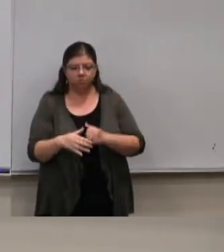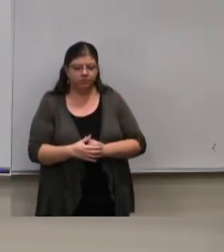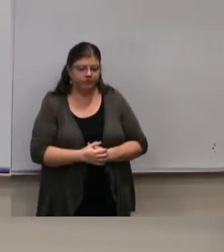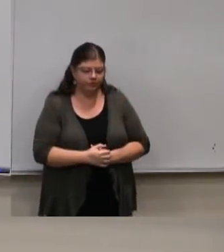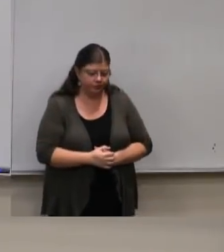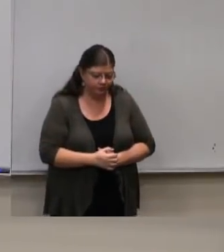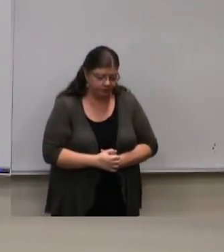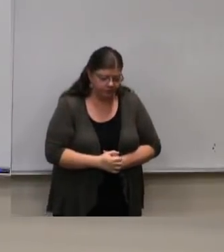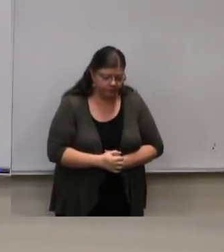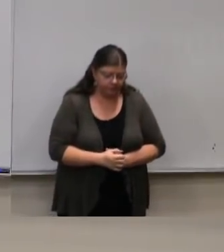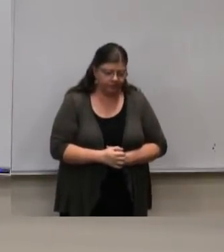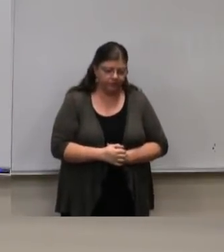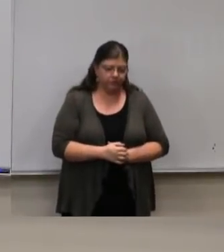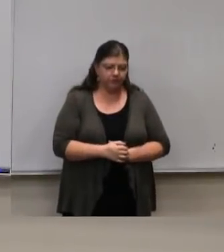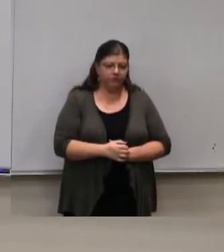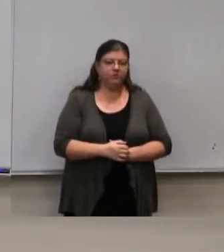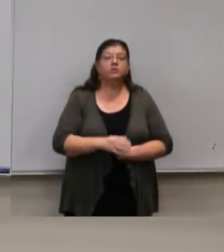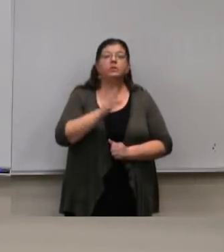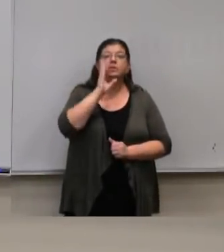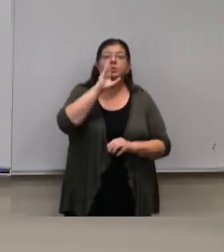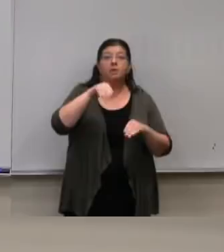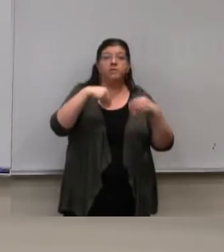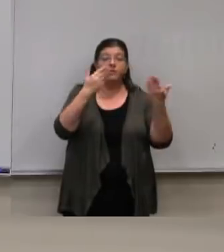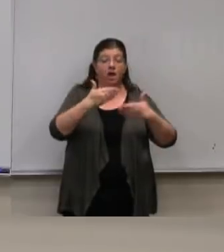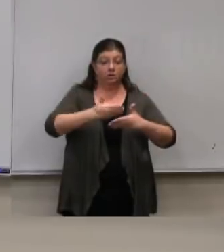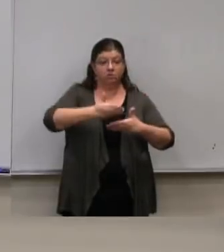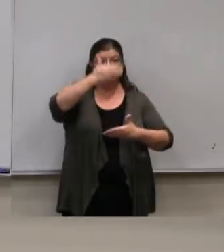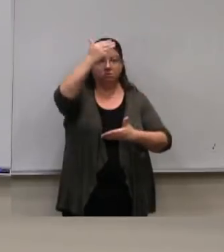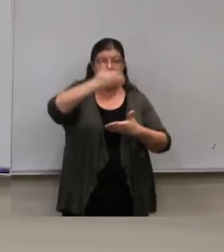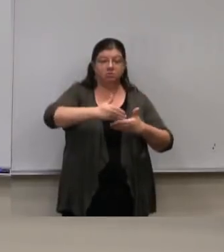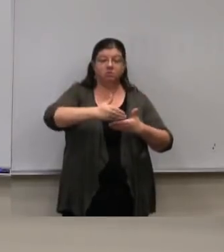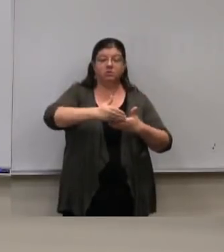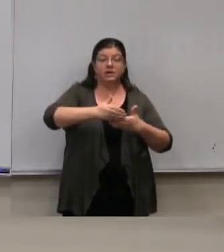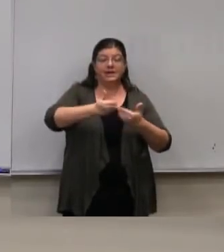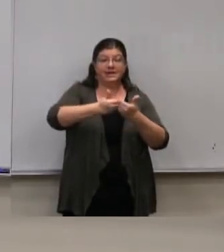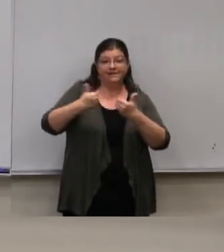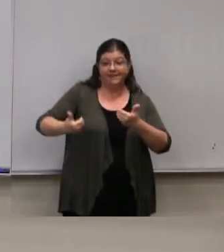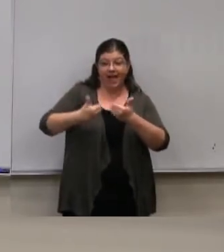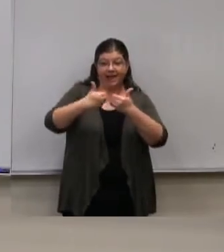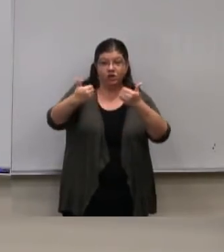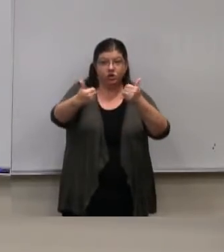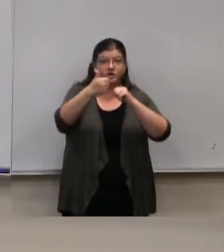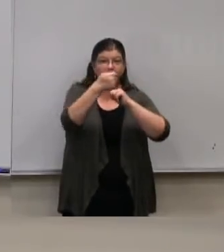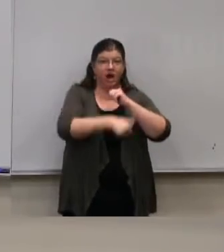We're going to provide Plexiglas dividers for every reception desk.